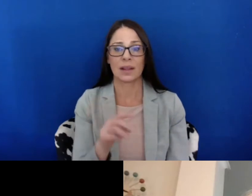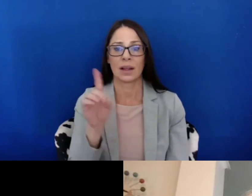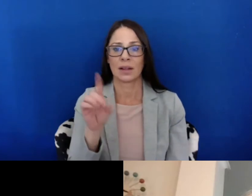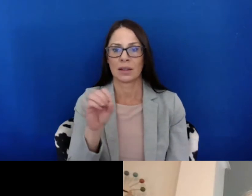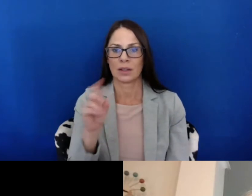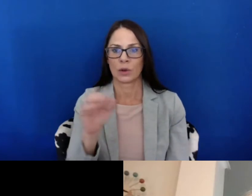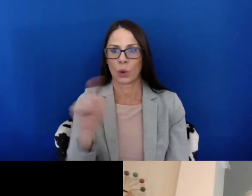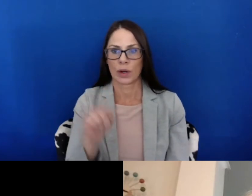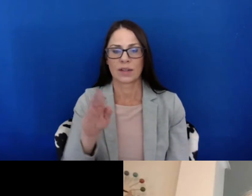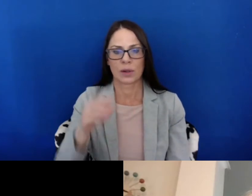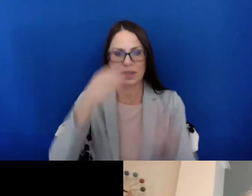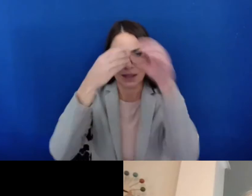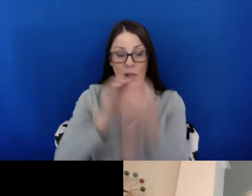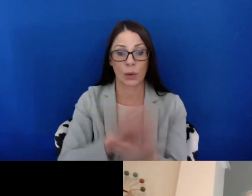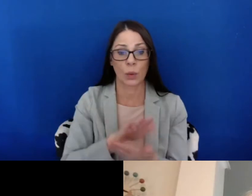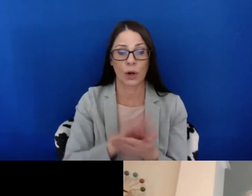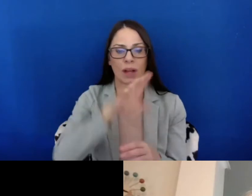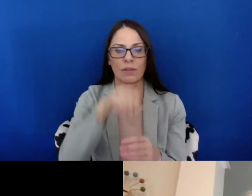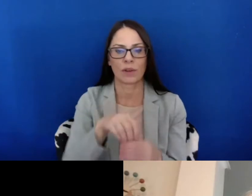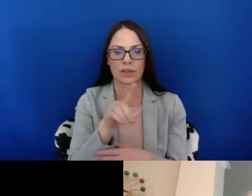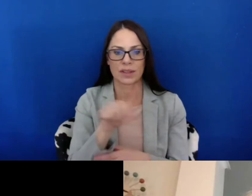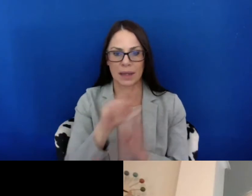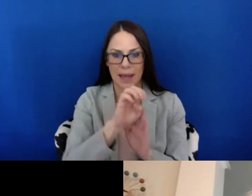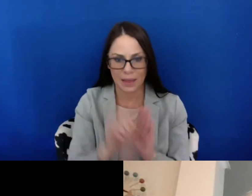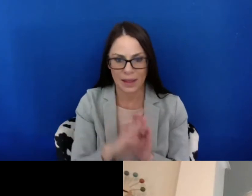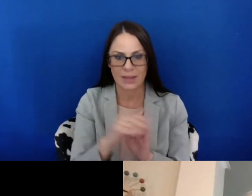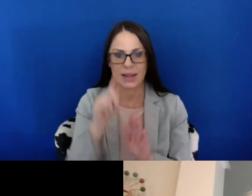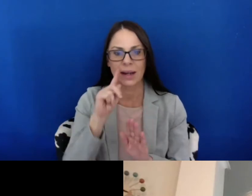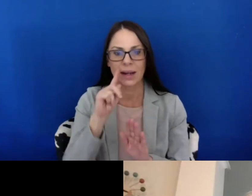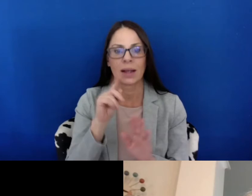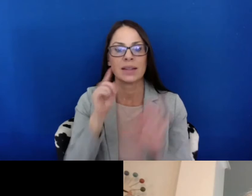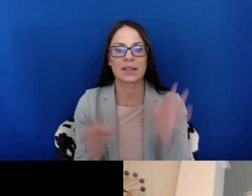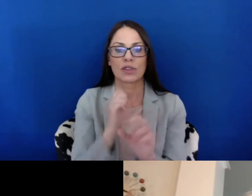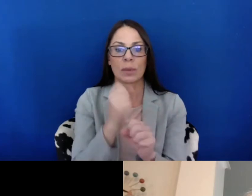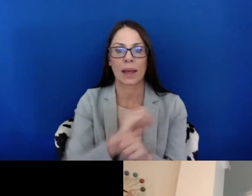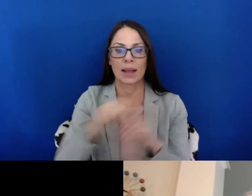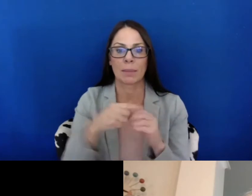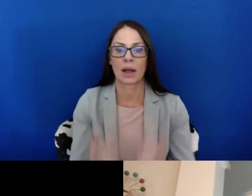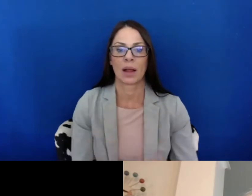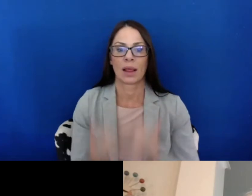work involves disability ethics and decision making about life support in preterm infants,